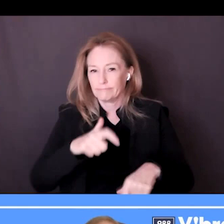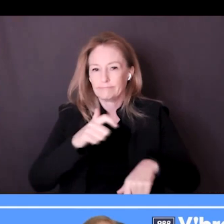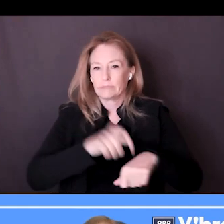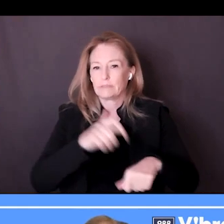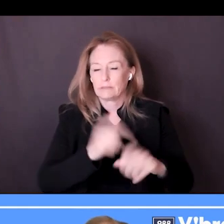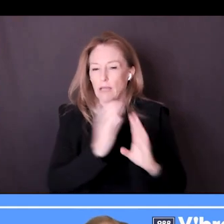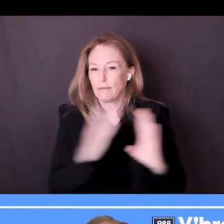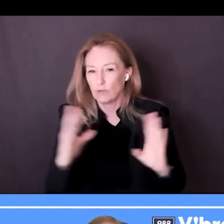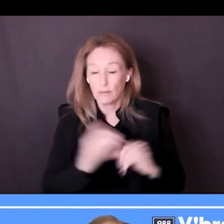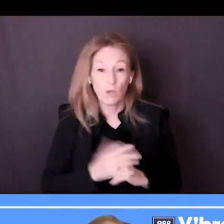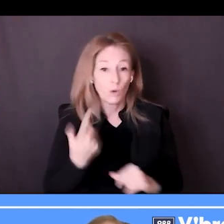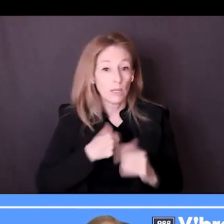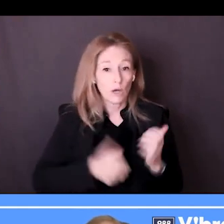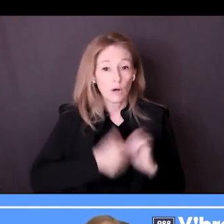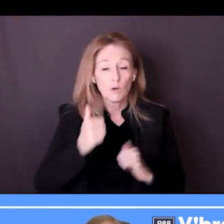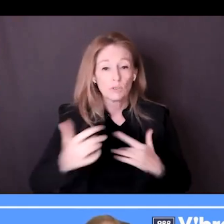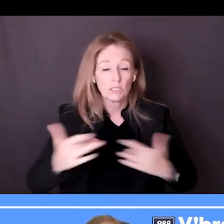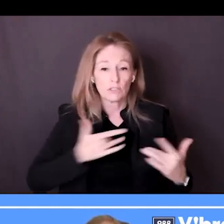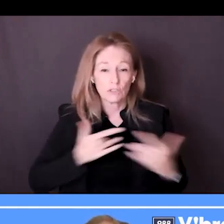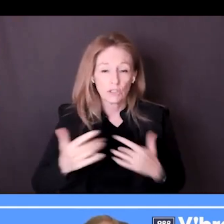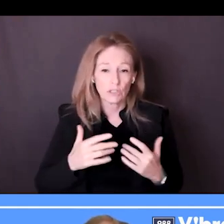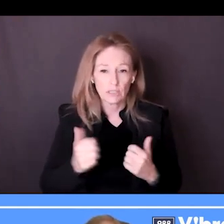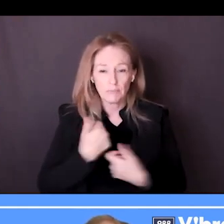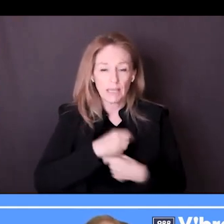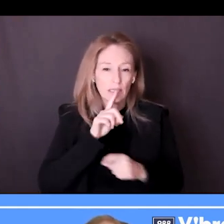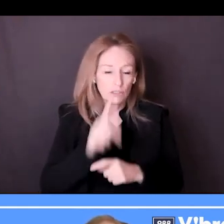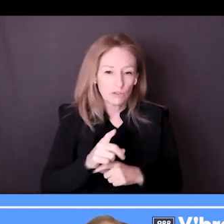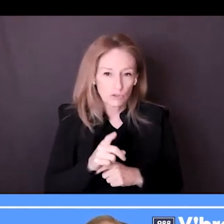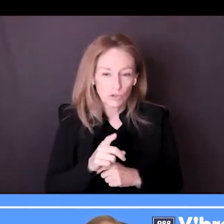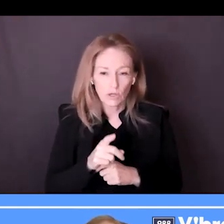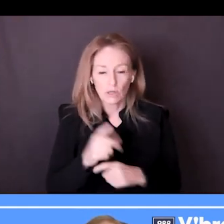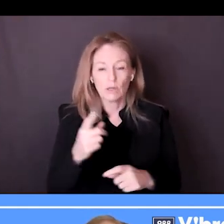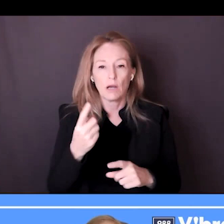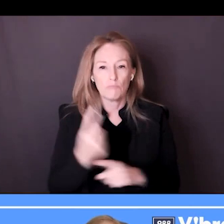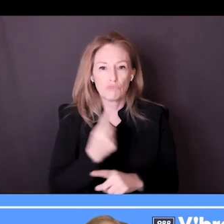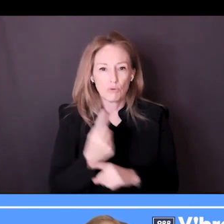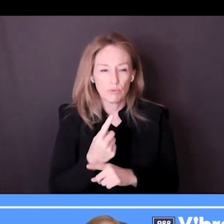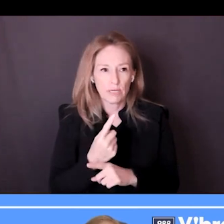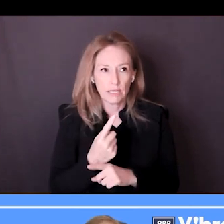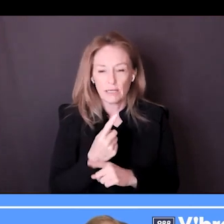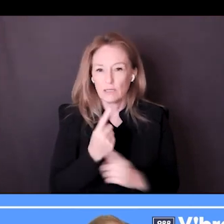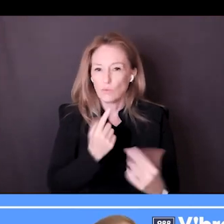CONCERNED THAT THERE IS A APPROPRIATE WAIT TIME TO ENSURE LOCAL